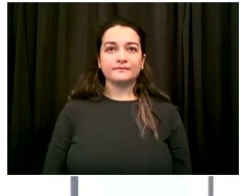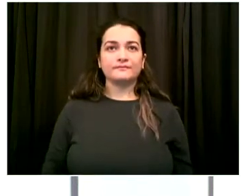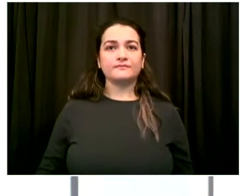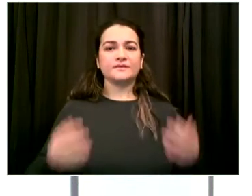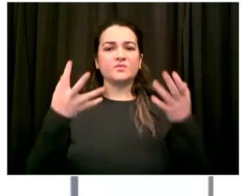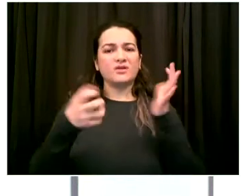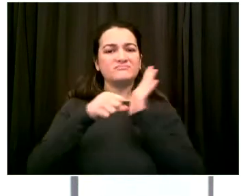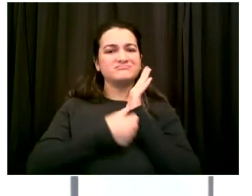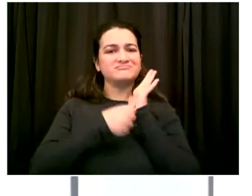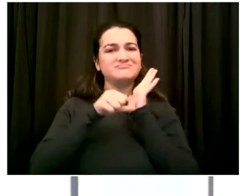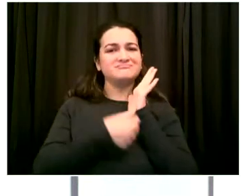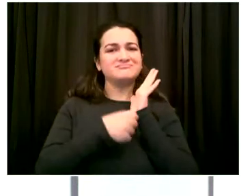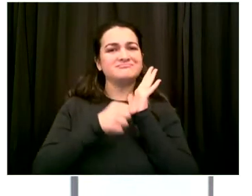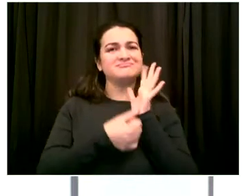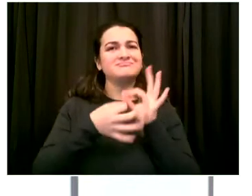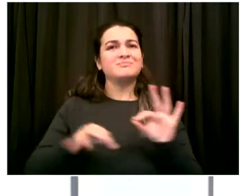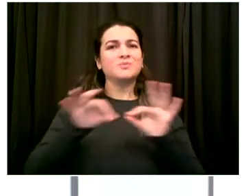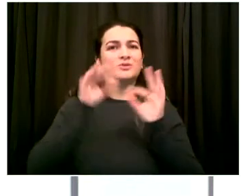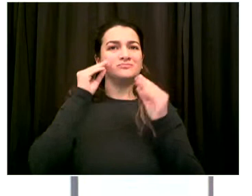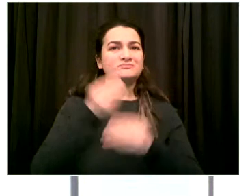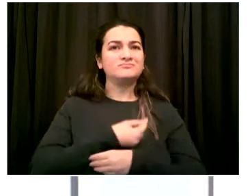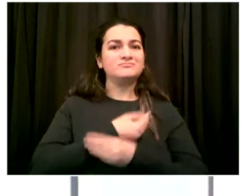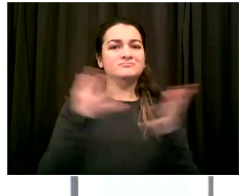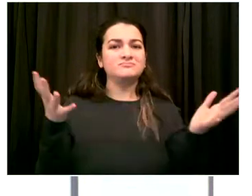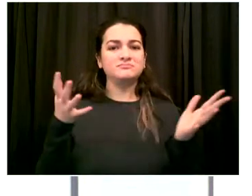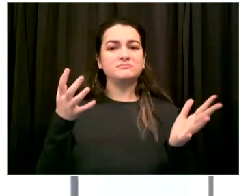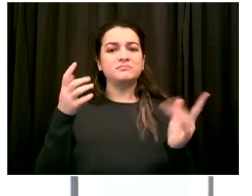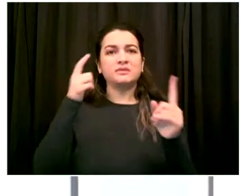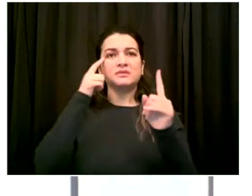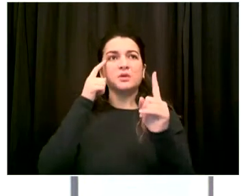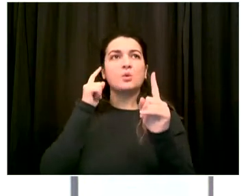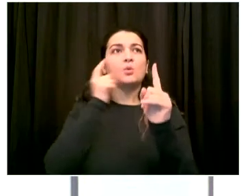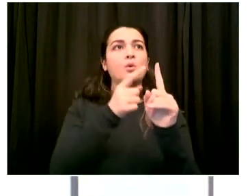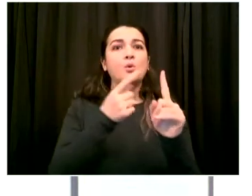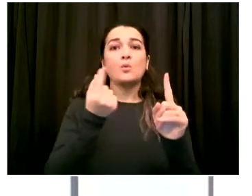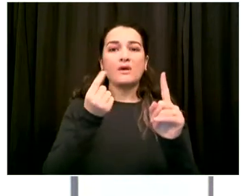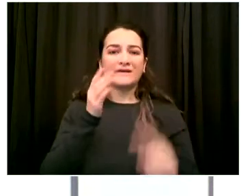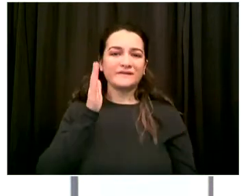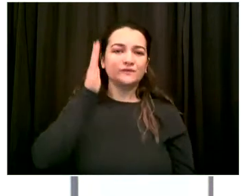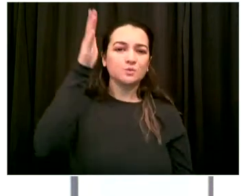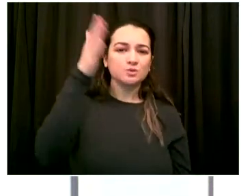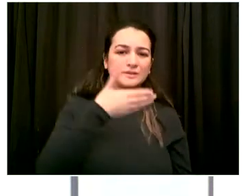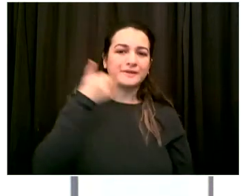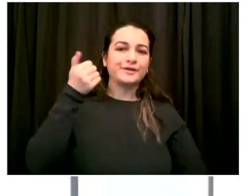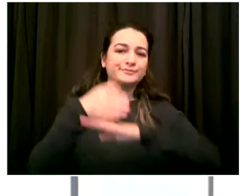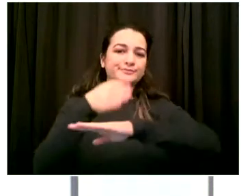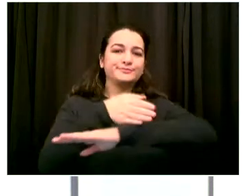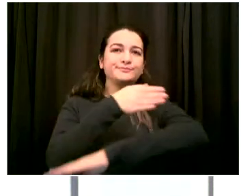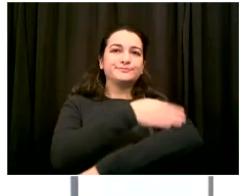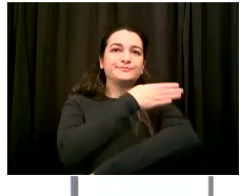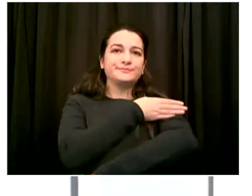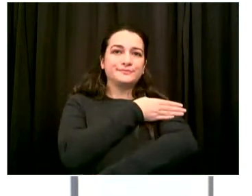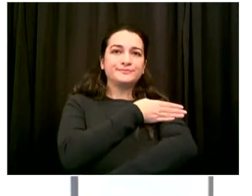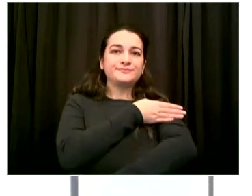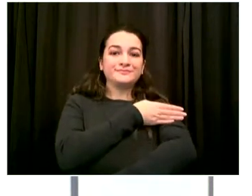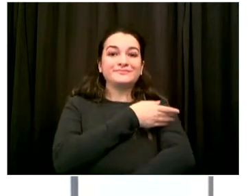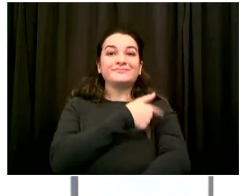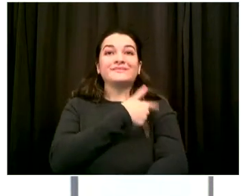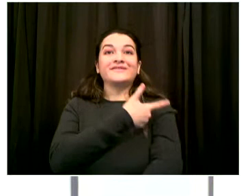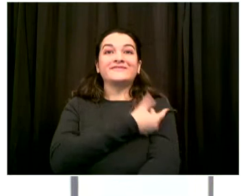DR. CHOKSHI. THAT'S EXACTLY RIGHT WITH THE BIG PICTURE IS YOU LAID IT OUT. THE MOST IMPORTANT THING FOR US AS WE GET THROUGH THESE INITTDAIAL YS AND WEEES KOF THE E VACCINATION CAMPAIGN IS TO